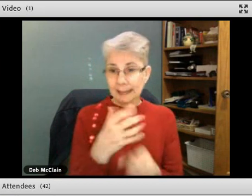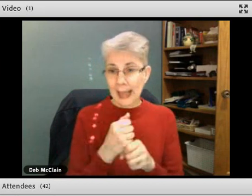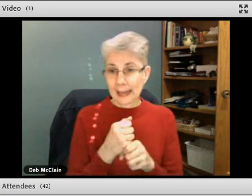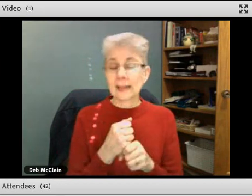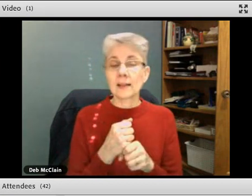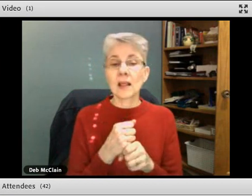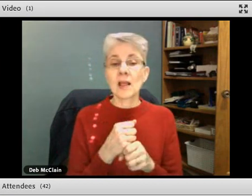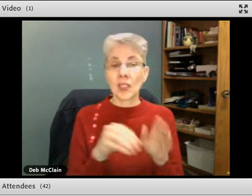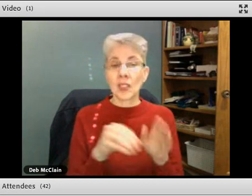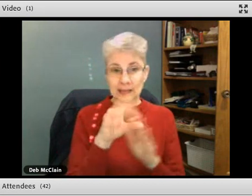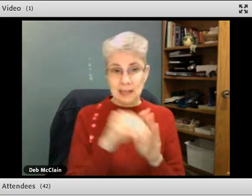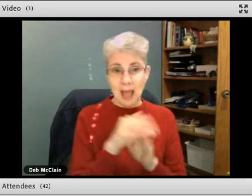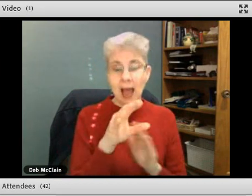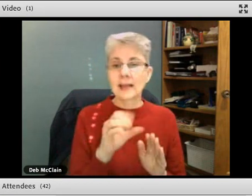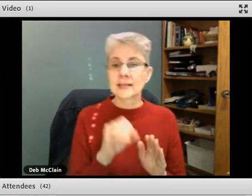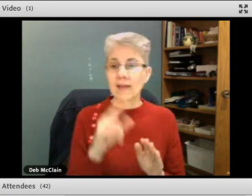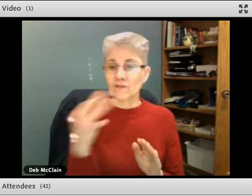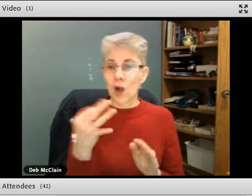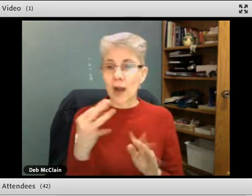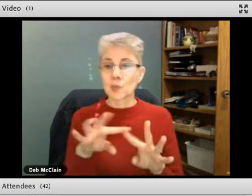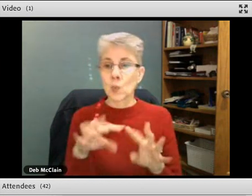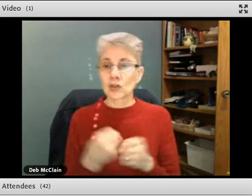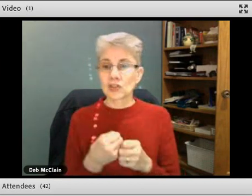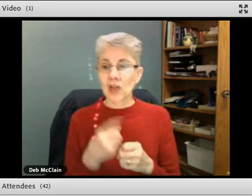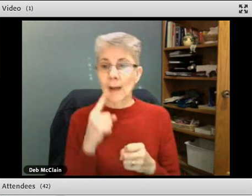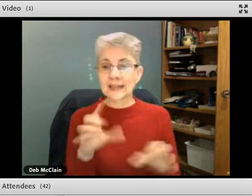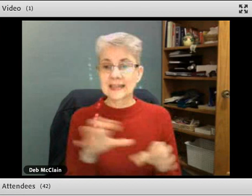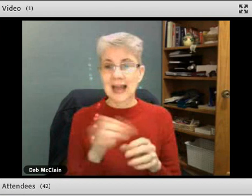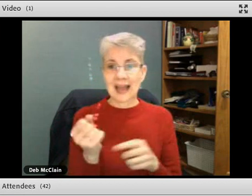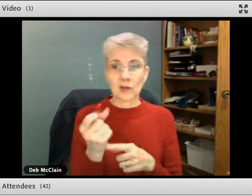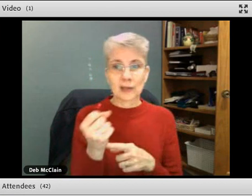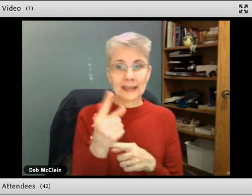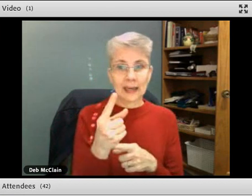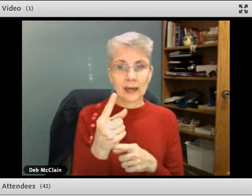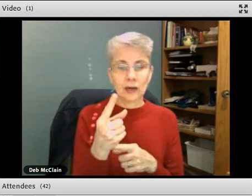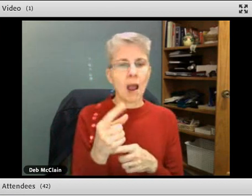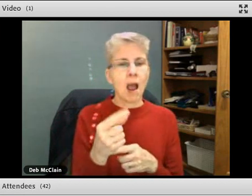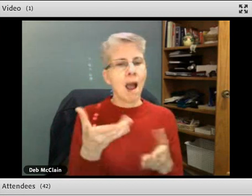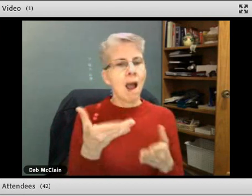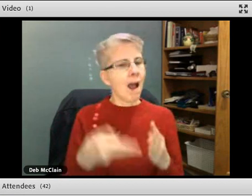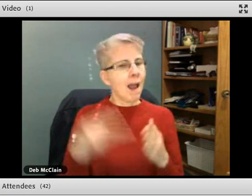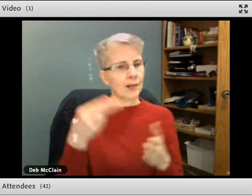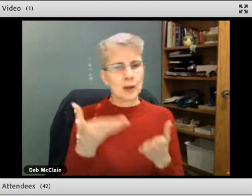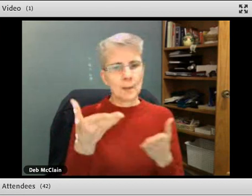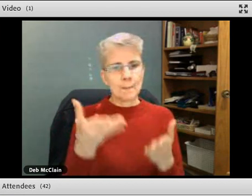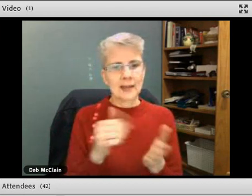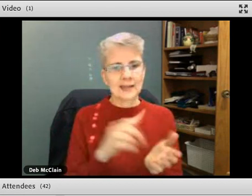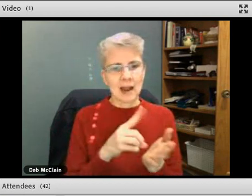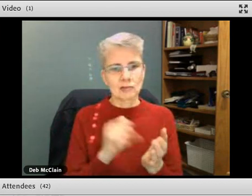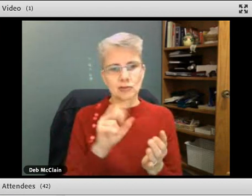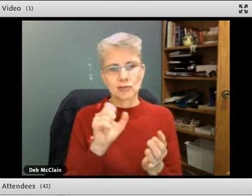I would highly recommend it. Dr. Snow is a very good teacher. She's a lot fun, much more funny than me.